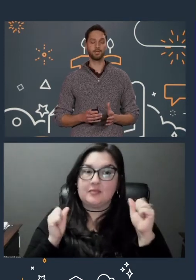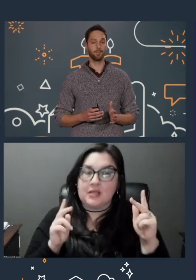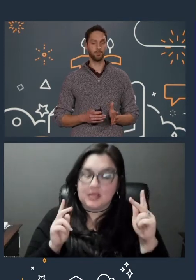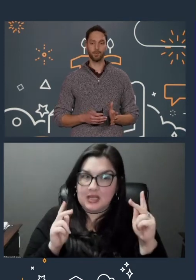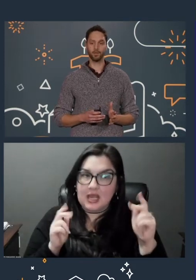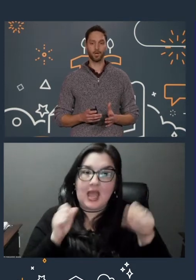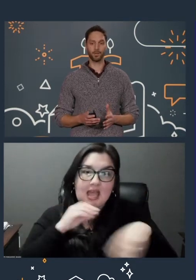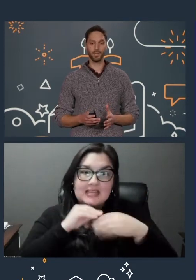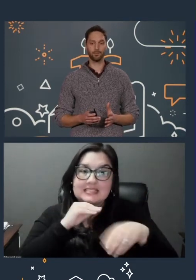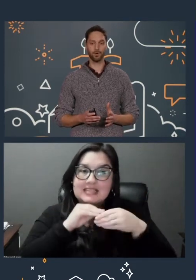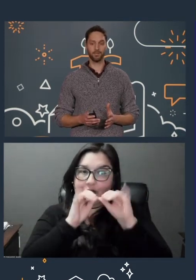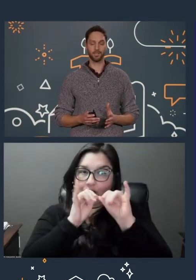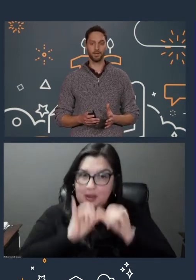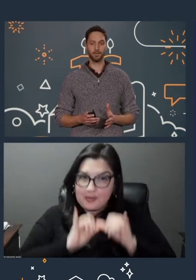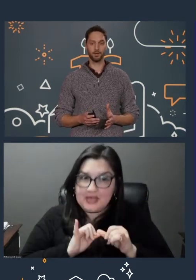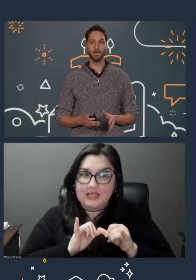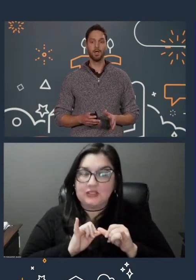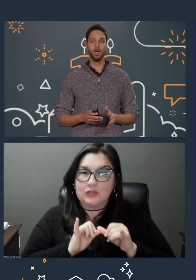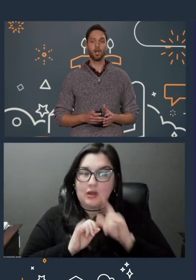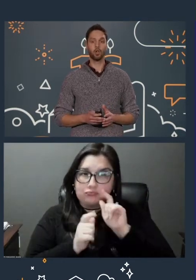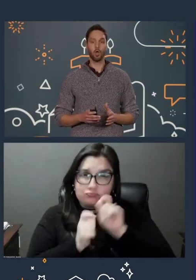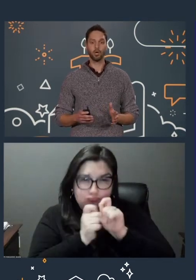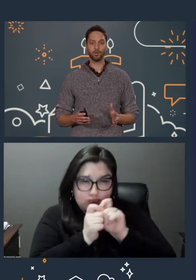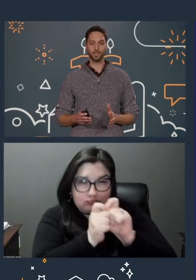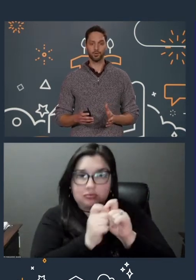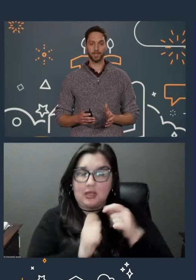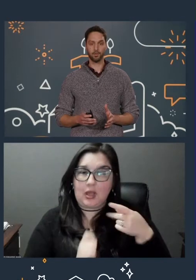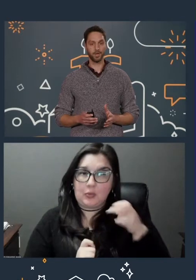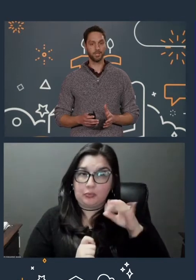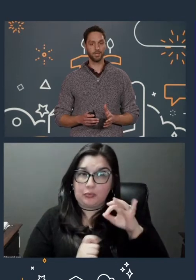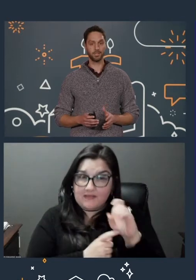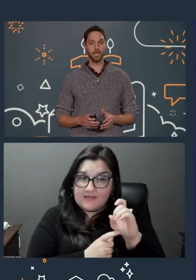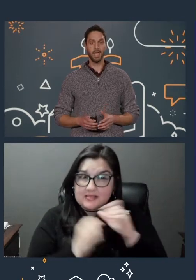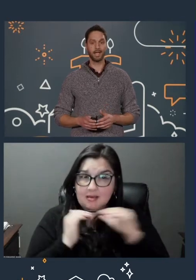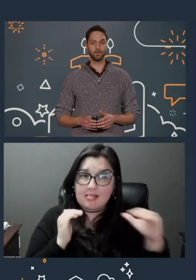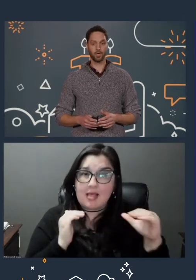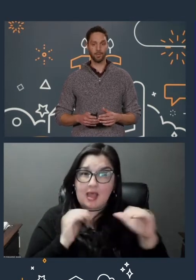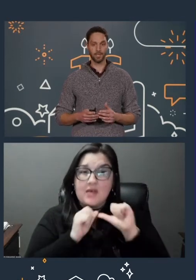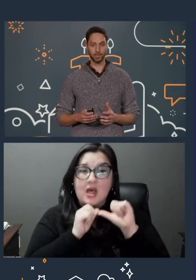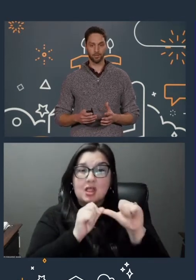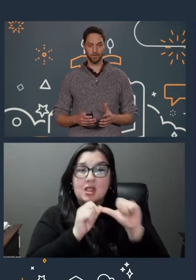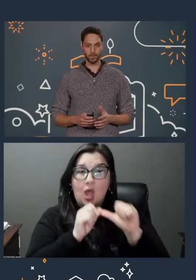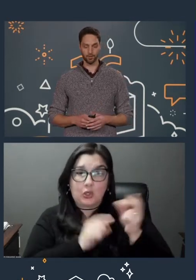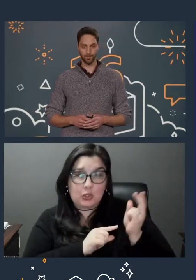deeper granularity at the prefix level, longer historical ranges and a recommendation feature.